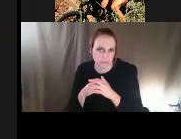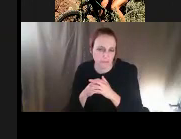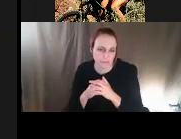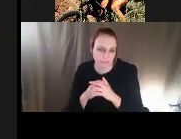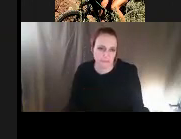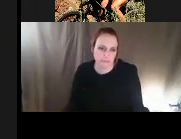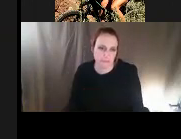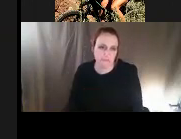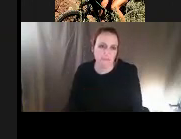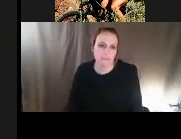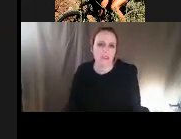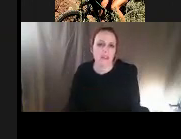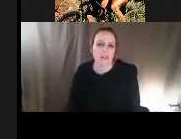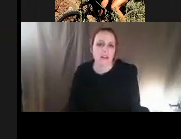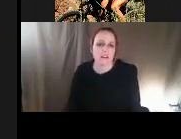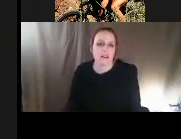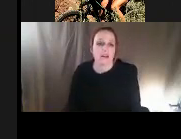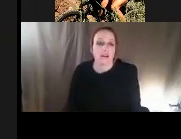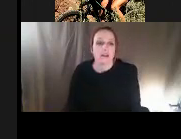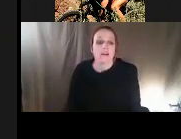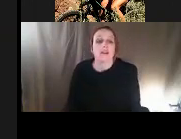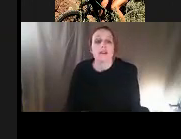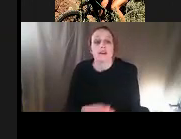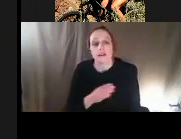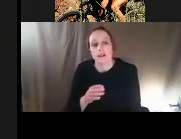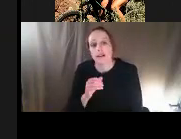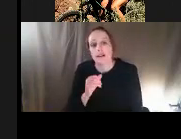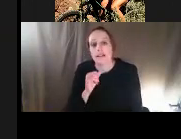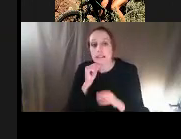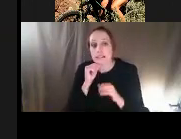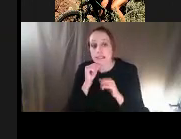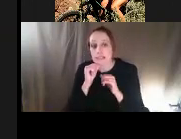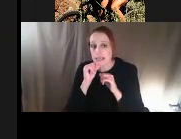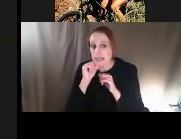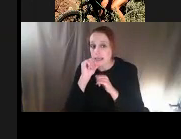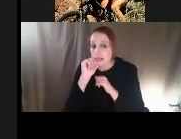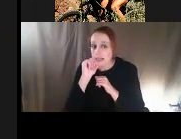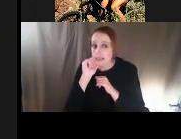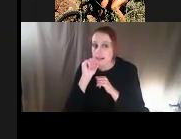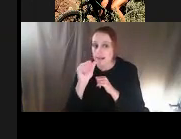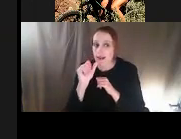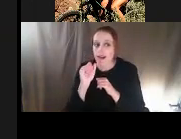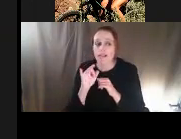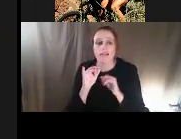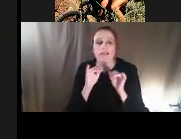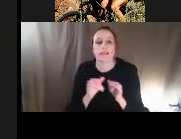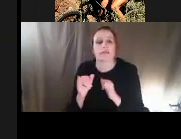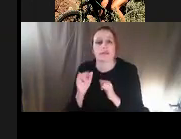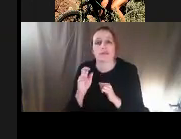So, another one is denial of individual racism, a statement made when whites deny their racial bias.